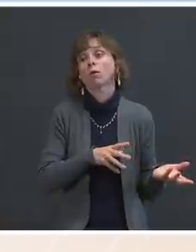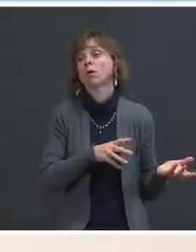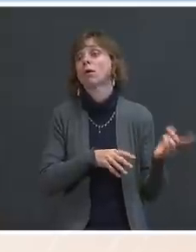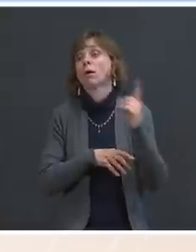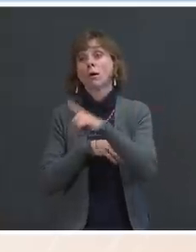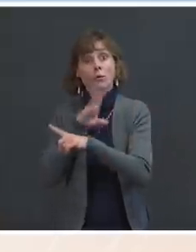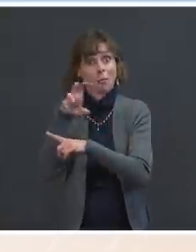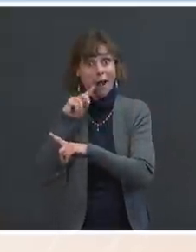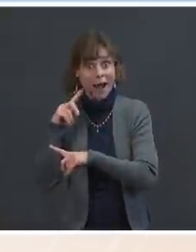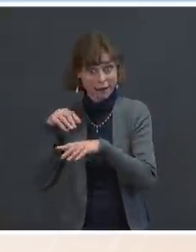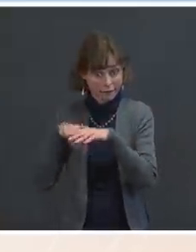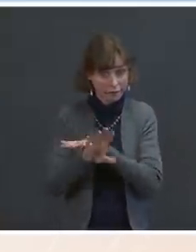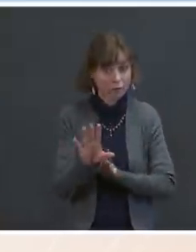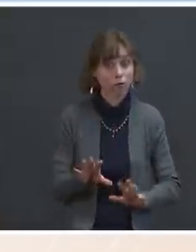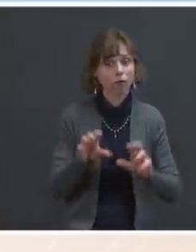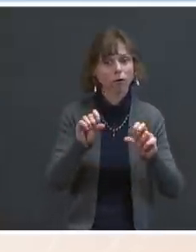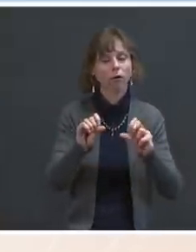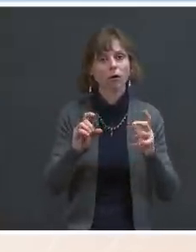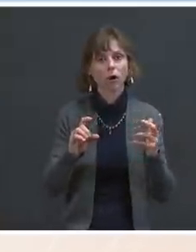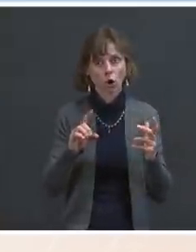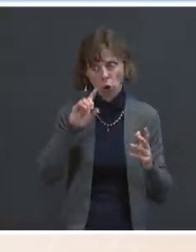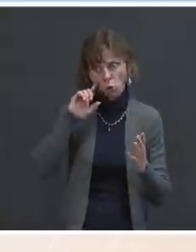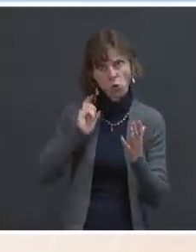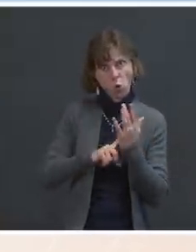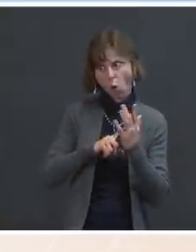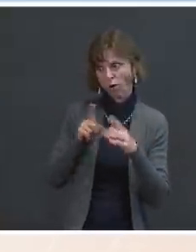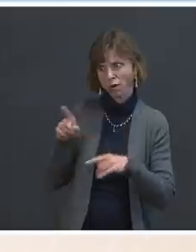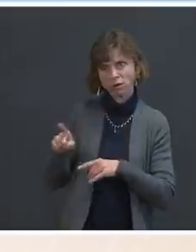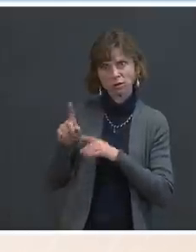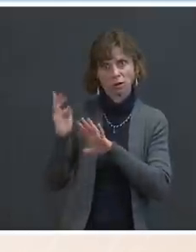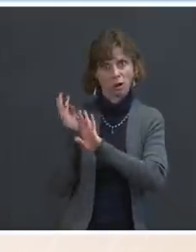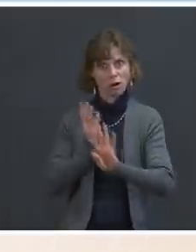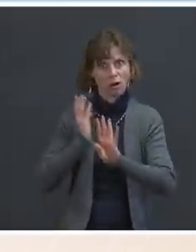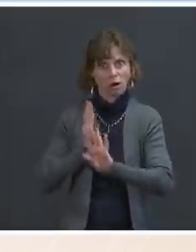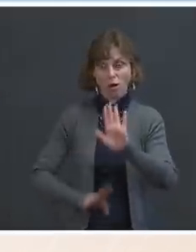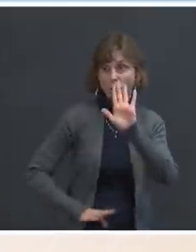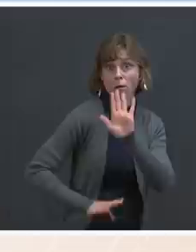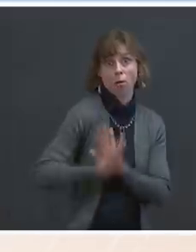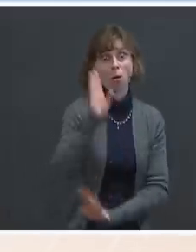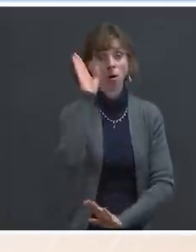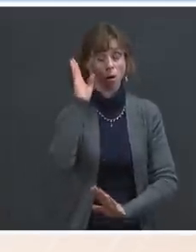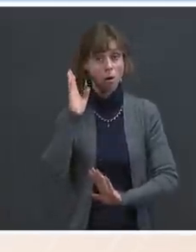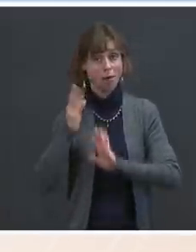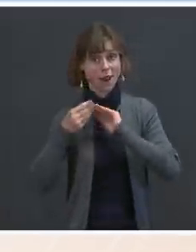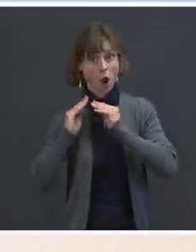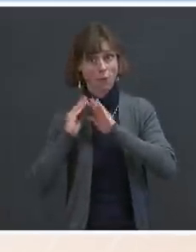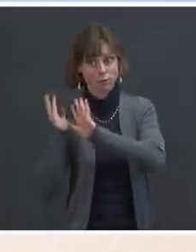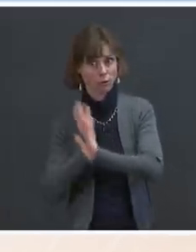this historic surge at the border started? Ambassador Jacobson: Well, first of all, one of the things I think is important